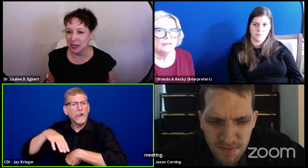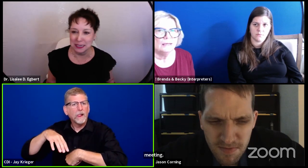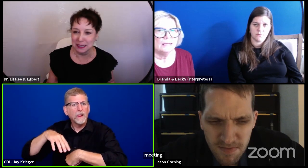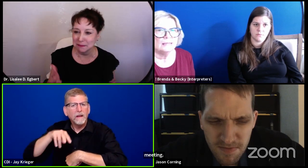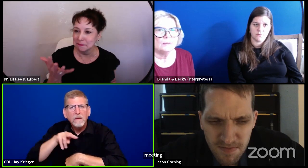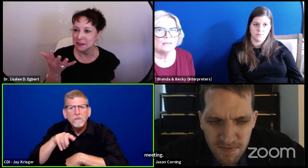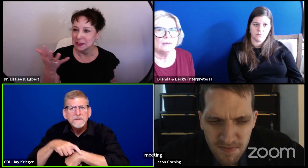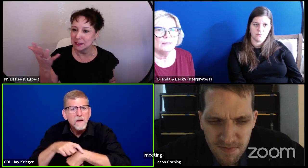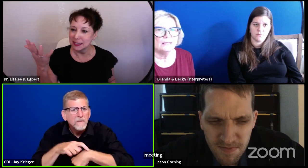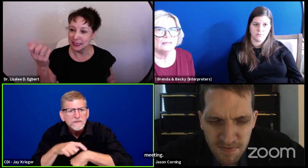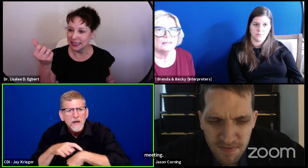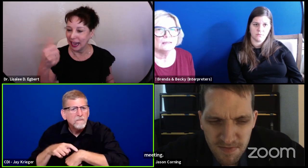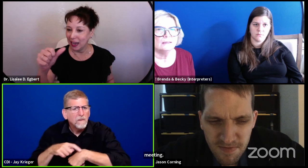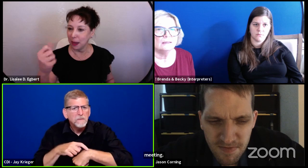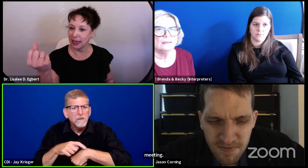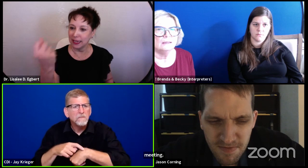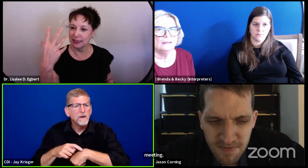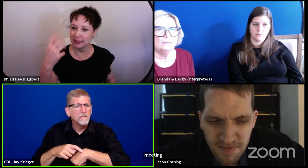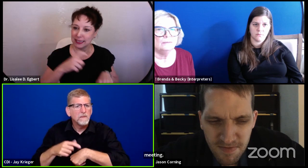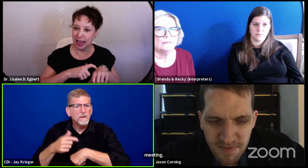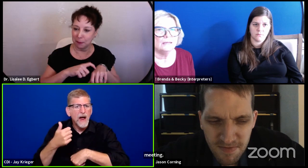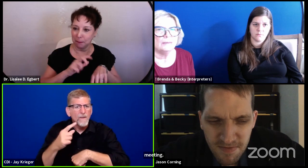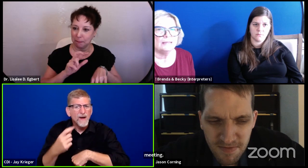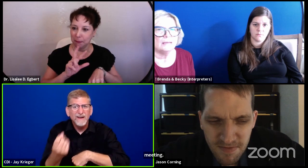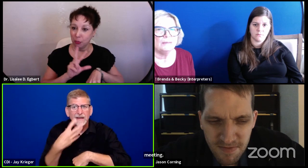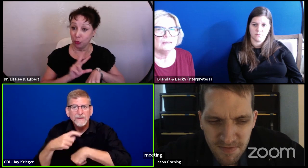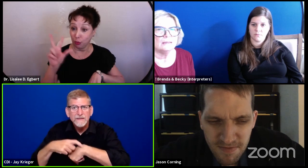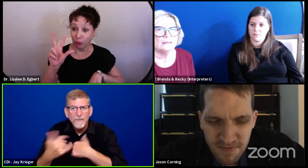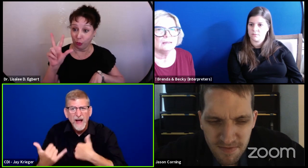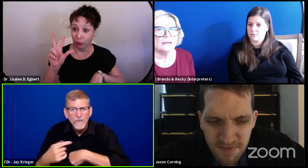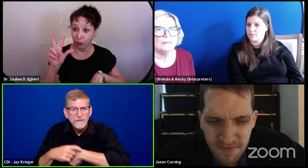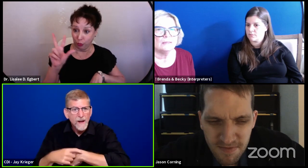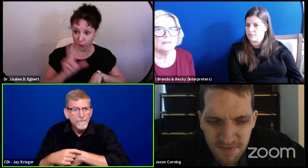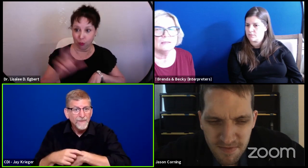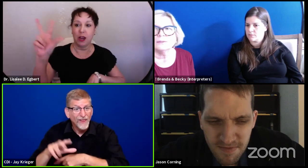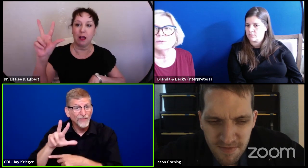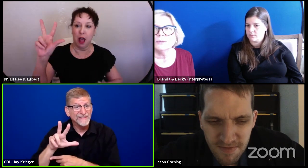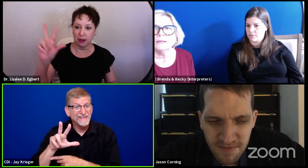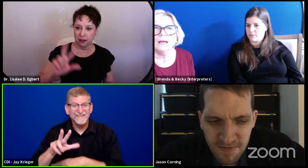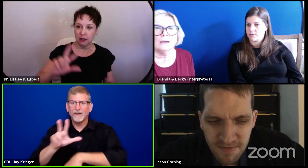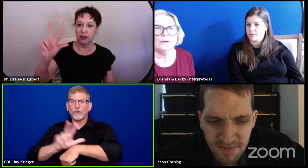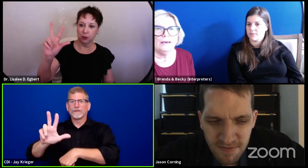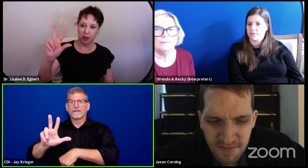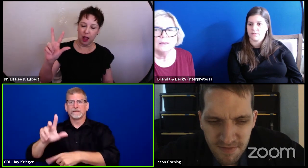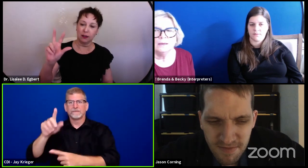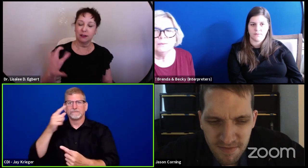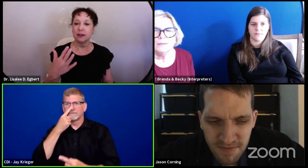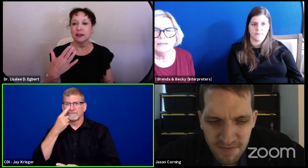I can't see what time it is. Can anybody send me the time? It's 3:00? Okay.